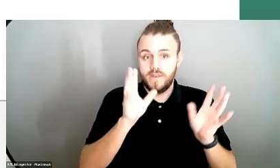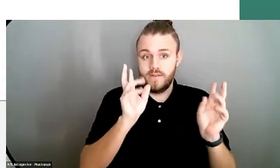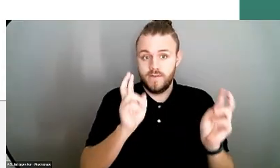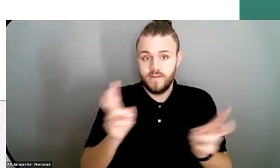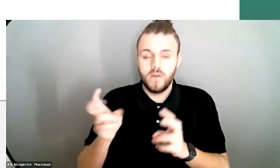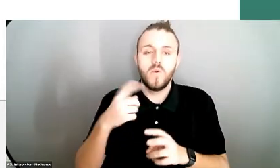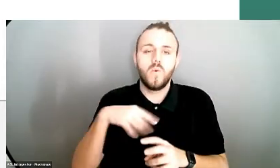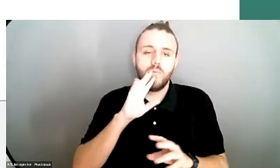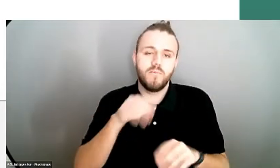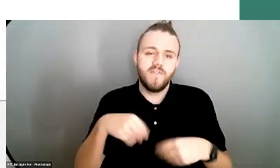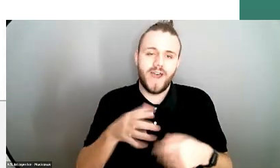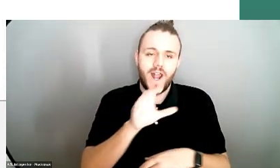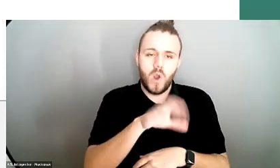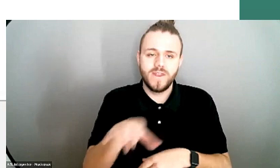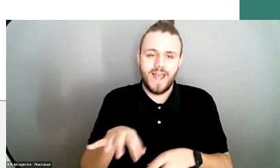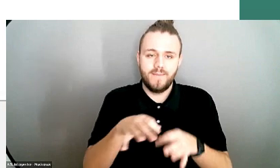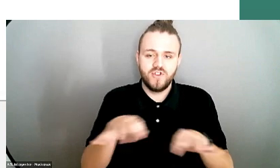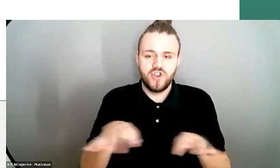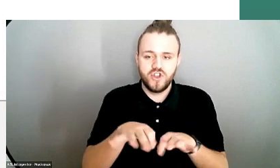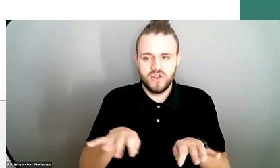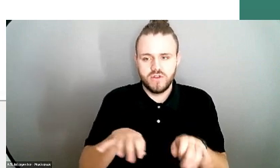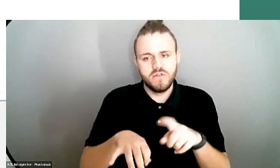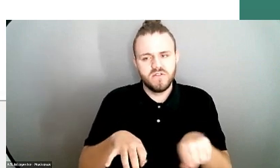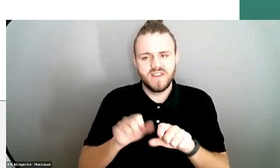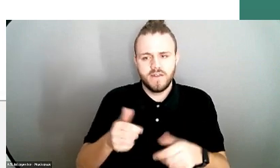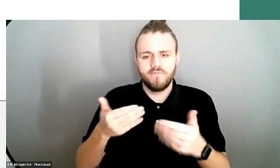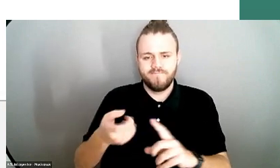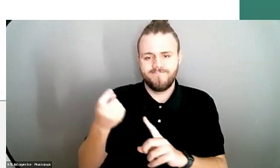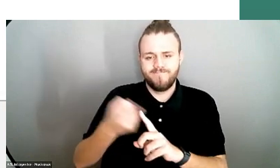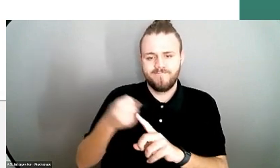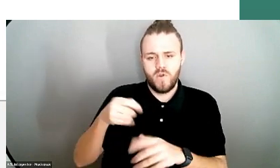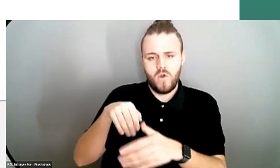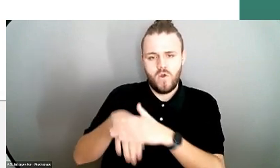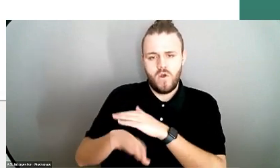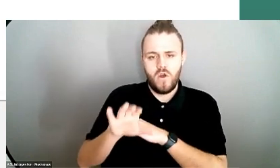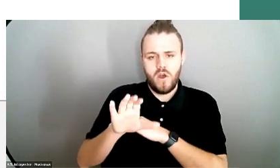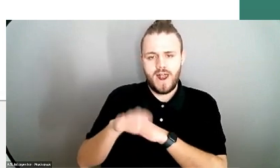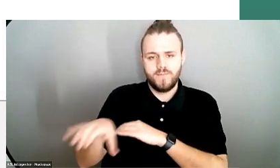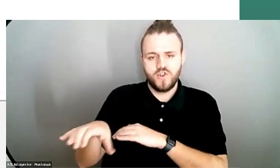And you can, you can activate closed captioning at the bottom of your screen by clicking on